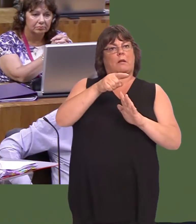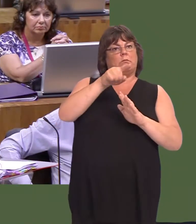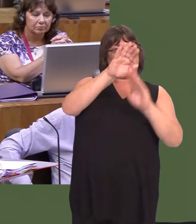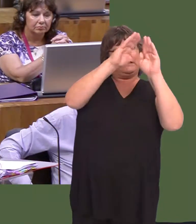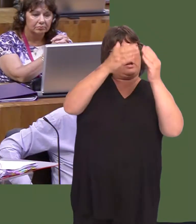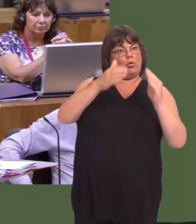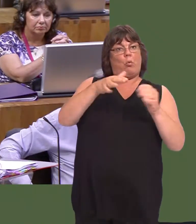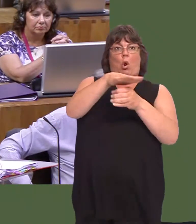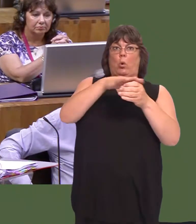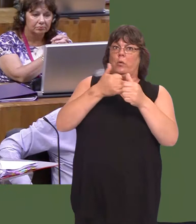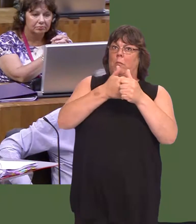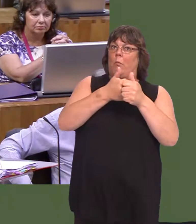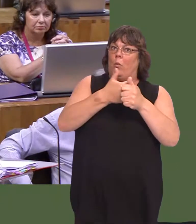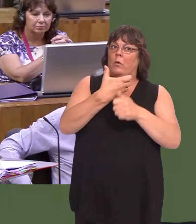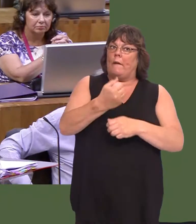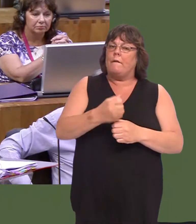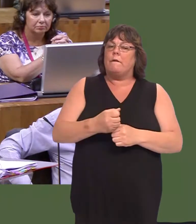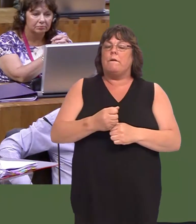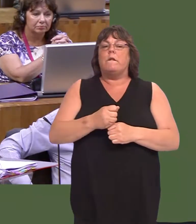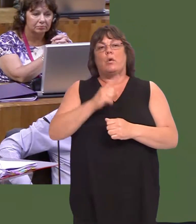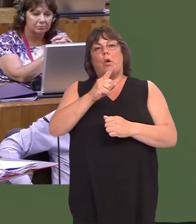so that that project can move forward.